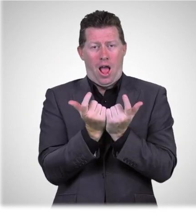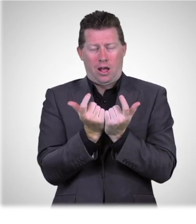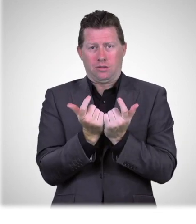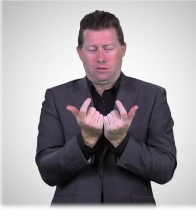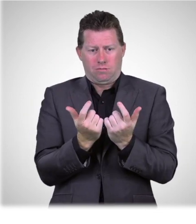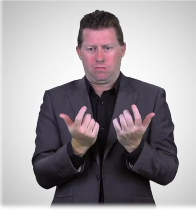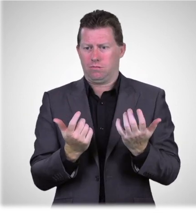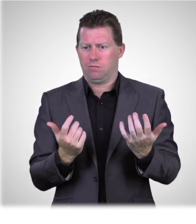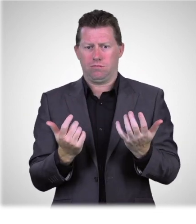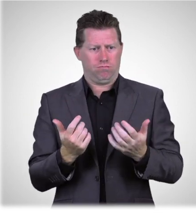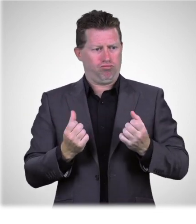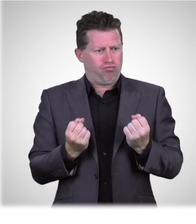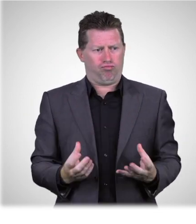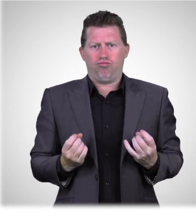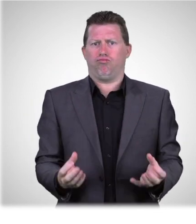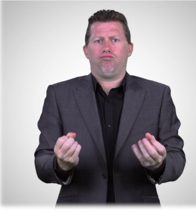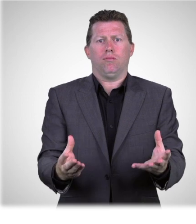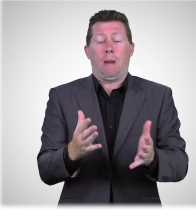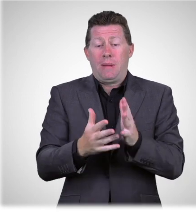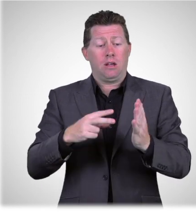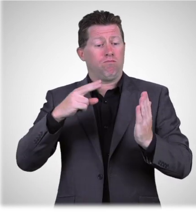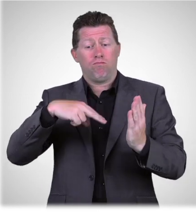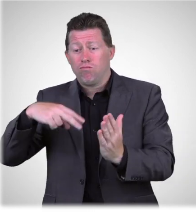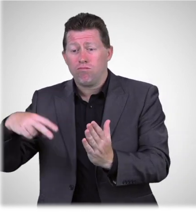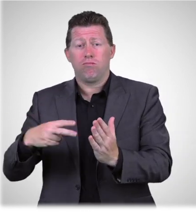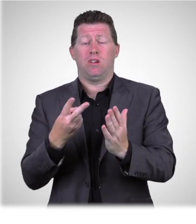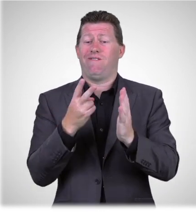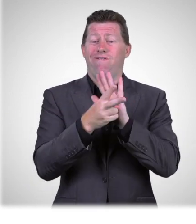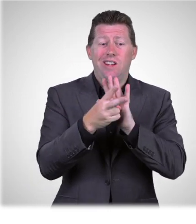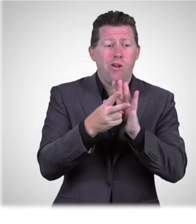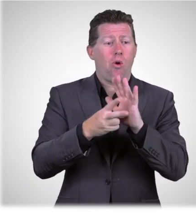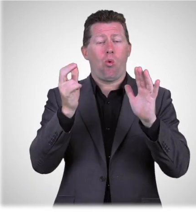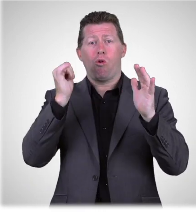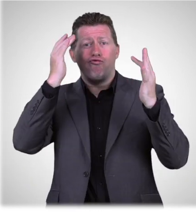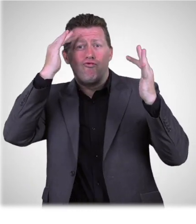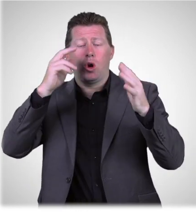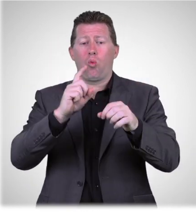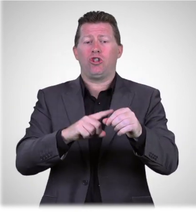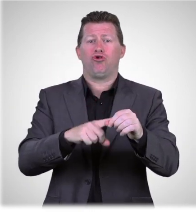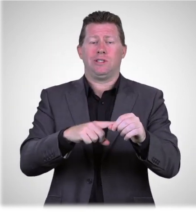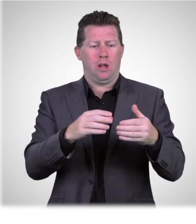can include readings, videos, a set of thought or reflection questions to guide students thinking as